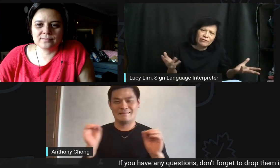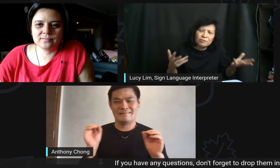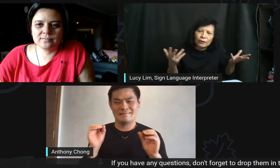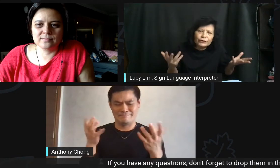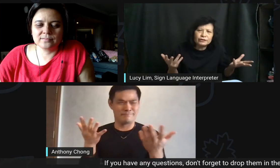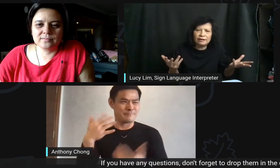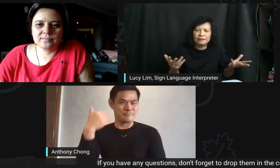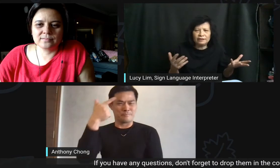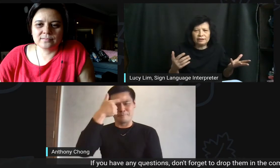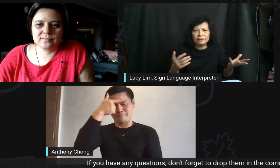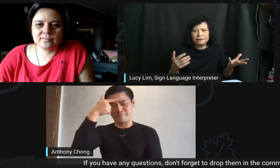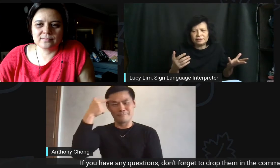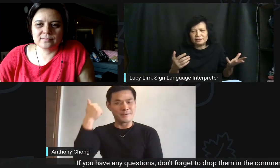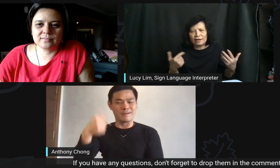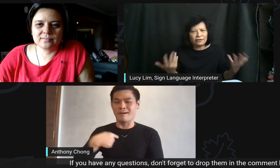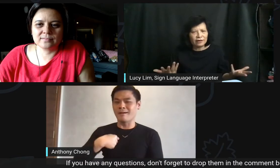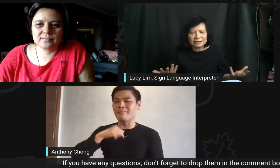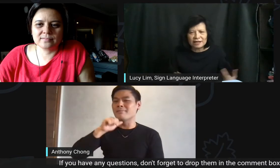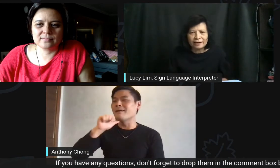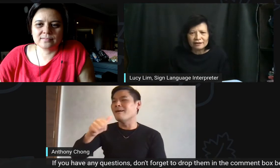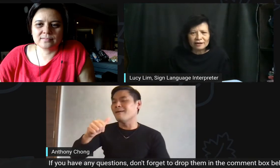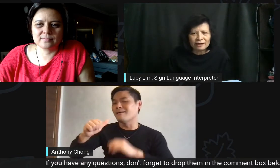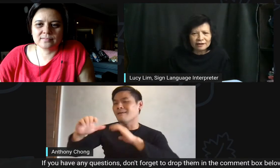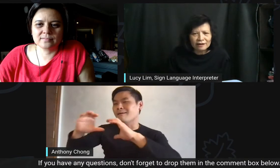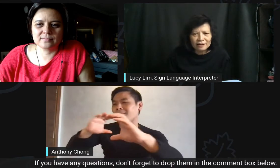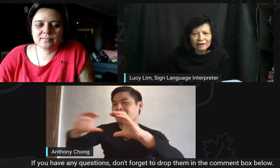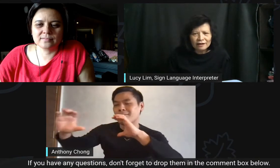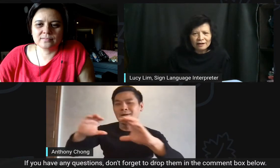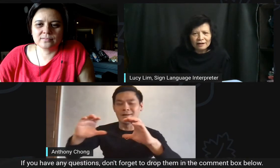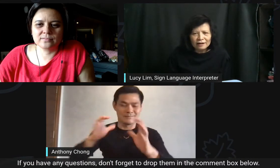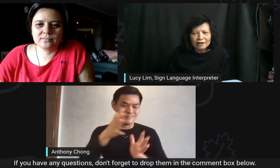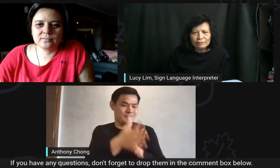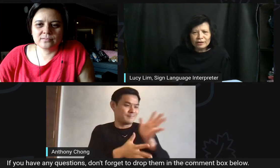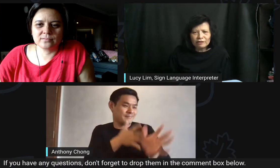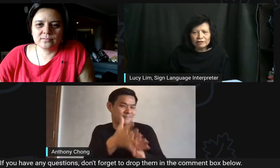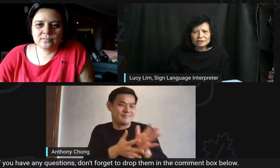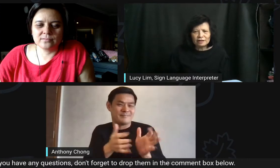very monotonous, nothing exciting because like